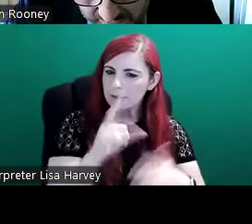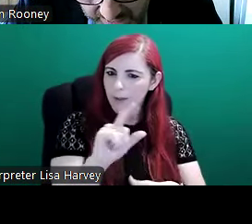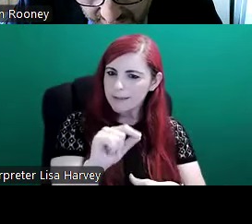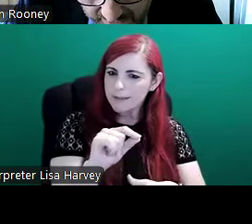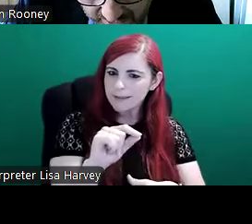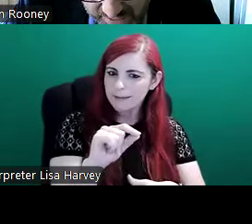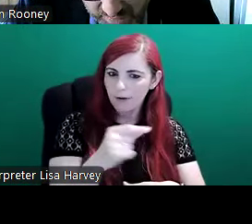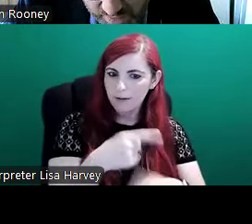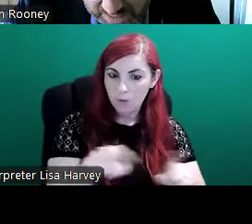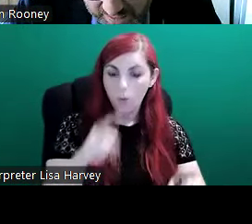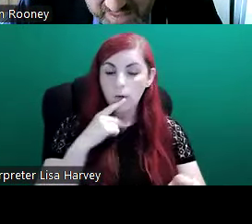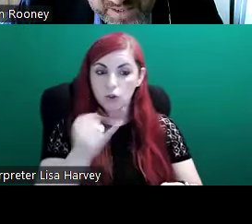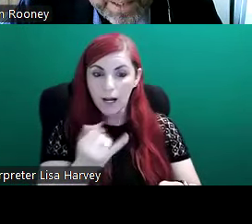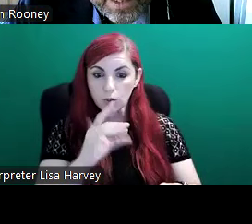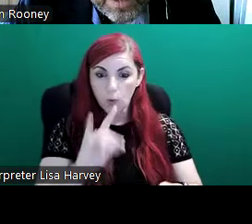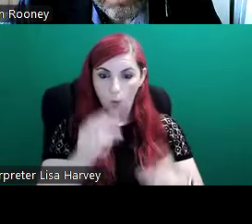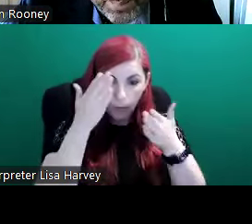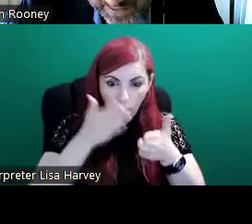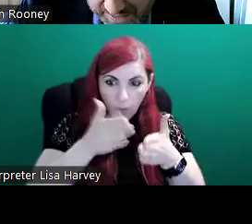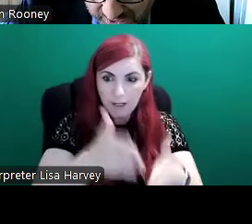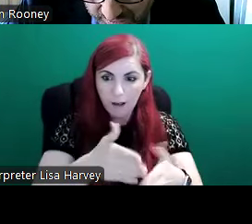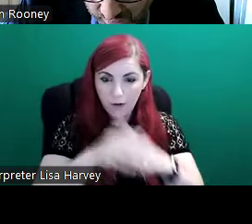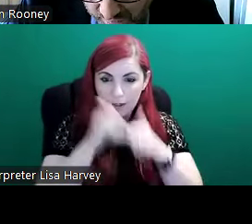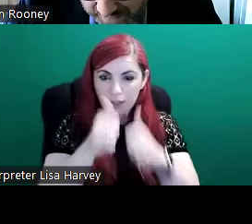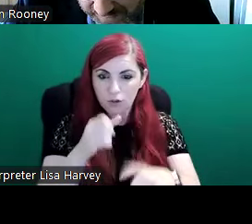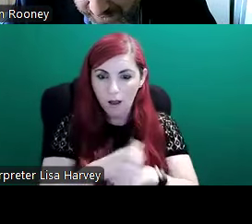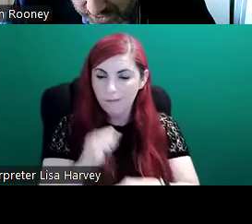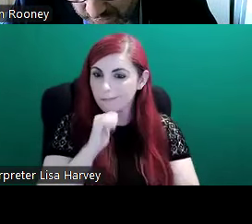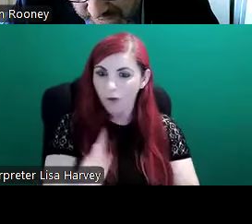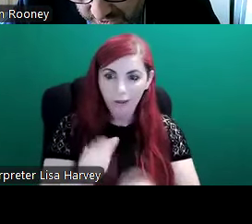focusing their attention otherwise on entirely non representational work, though this